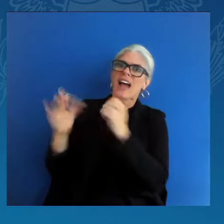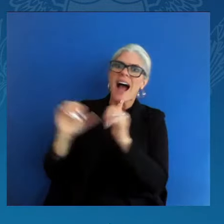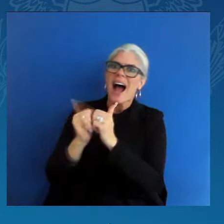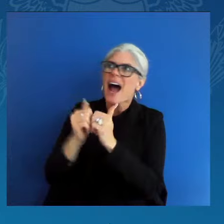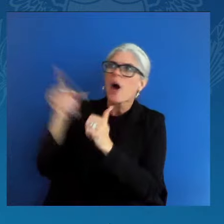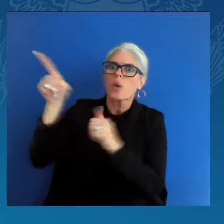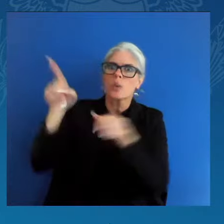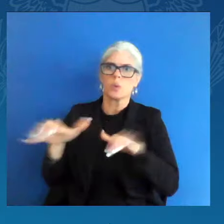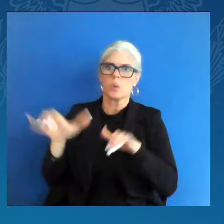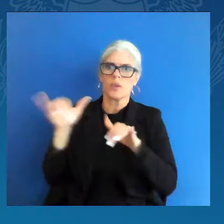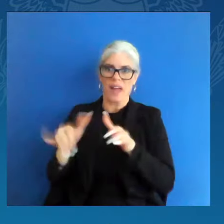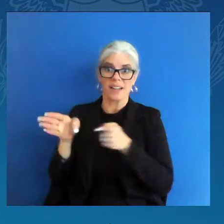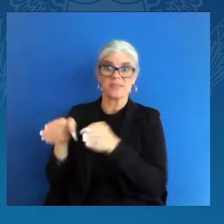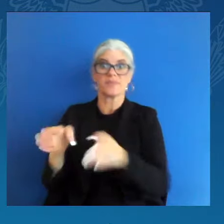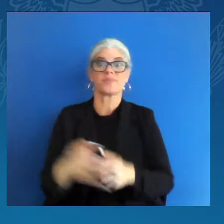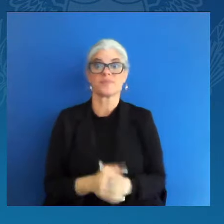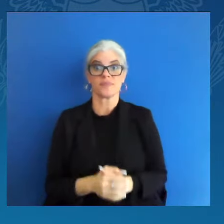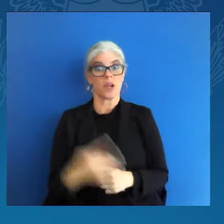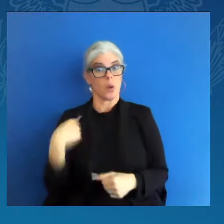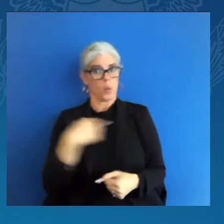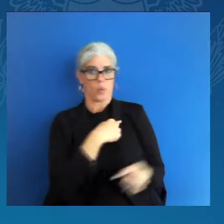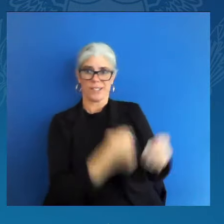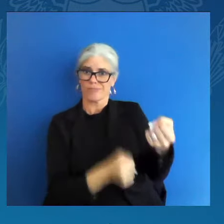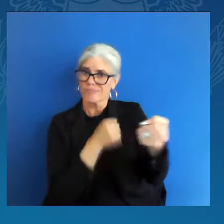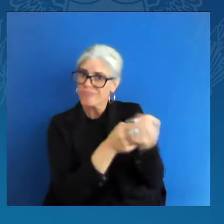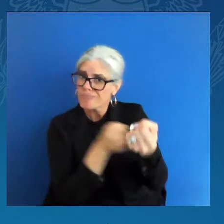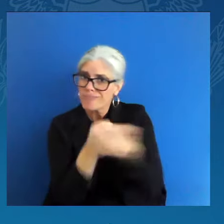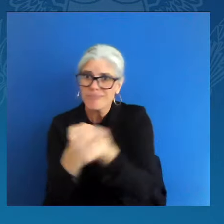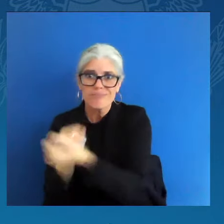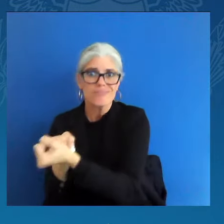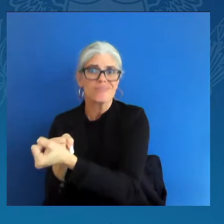Our international work -- excuse me, our inter-agency work